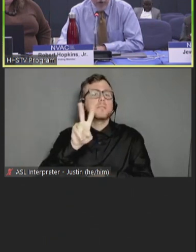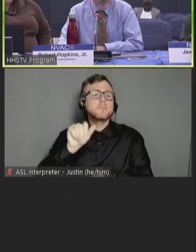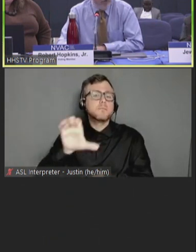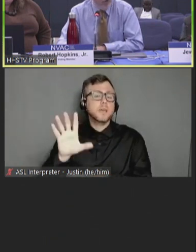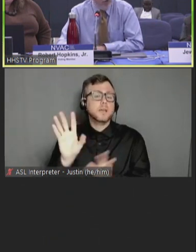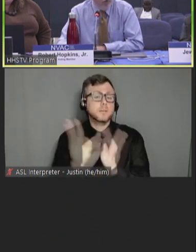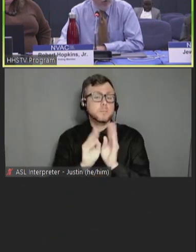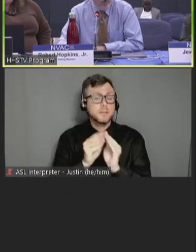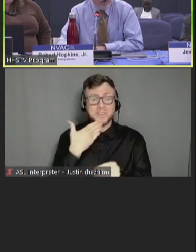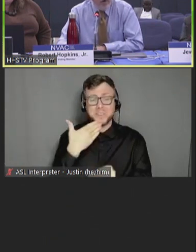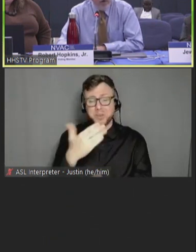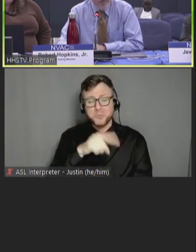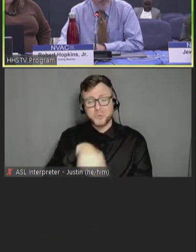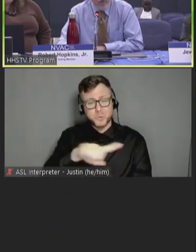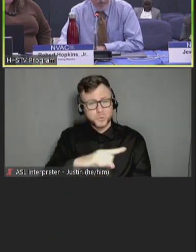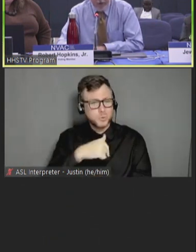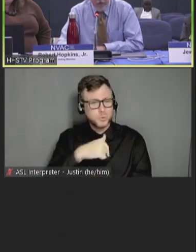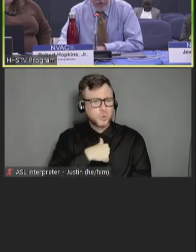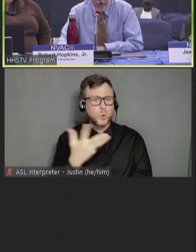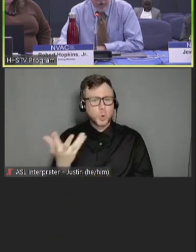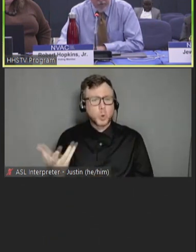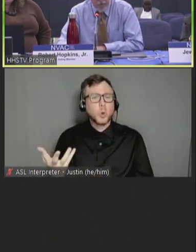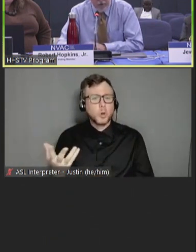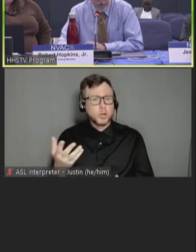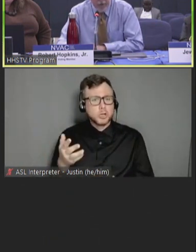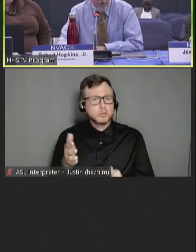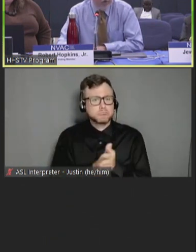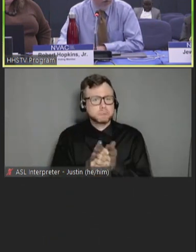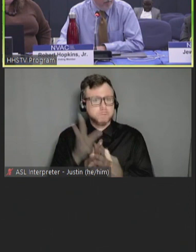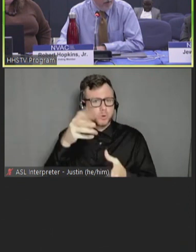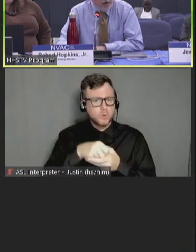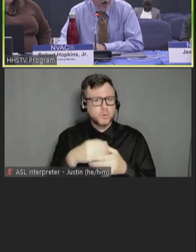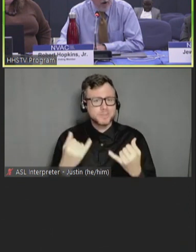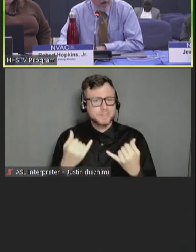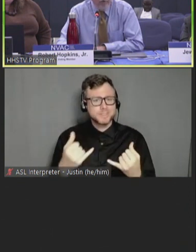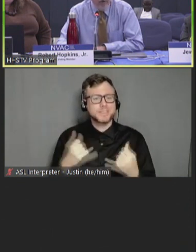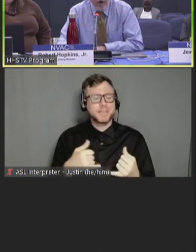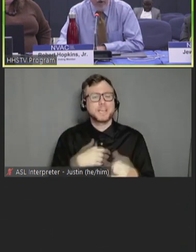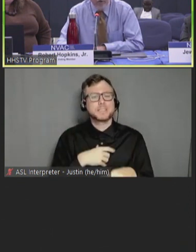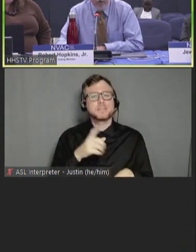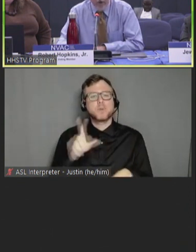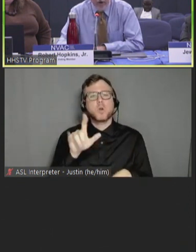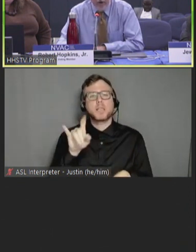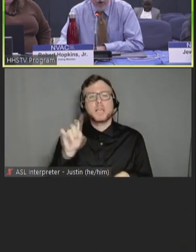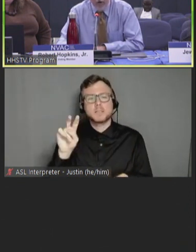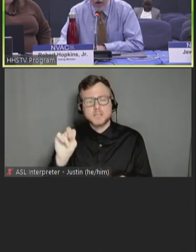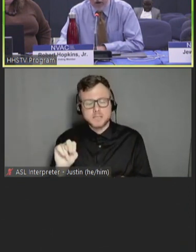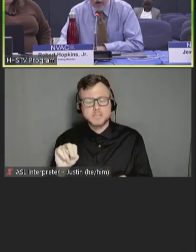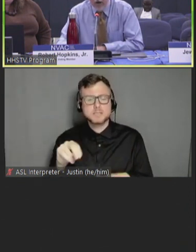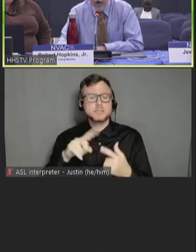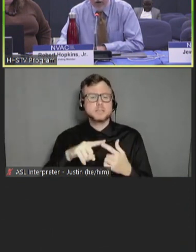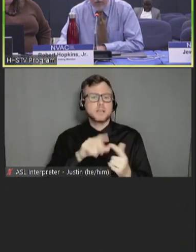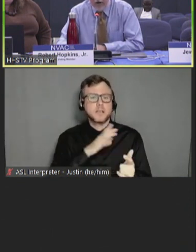for your participation, to the members of the committee, our liaisons, and our government